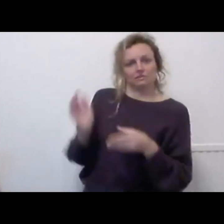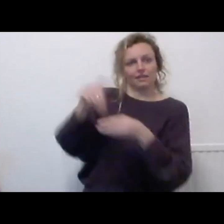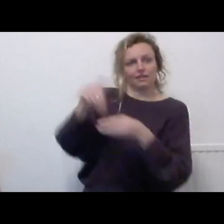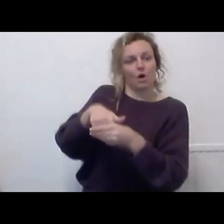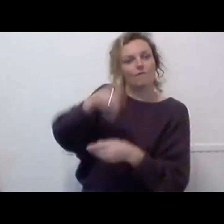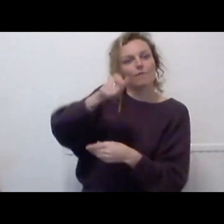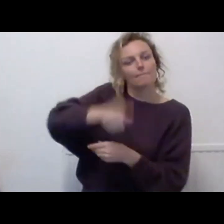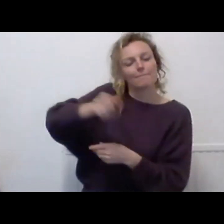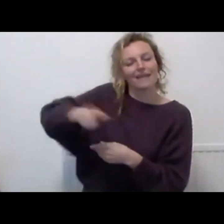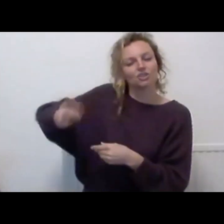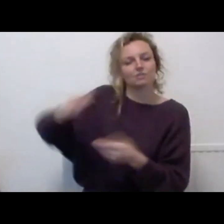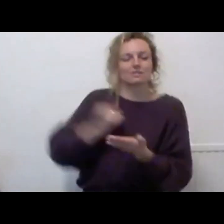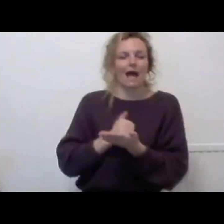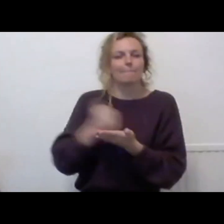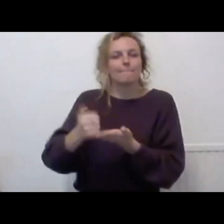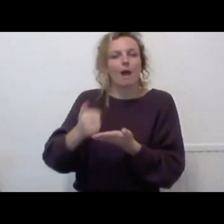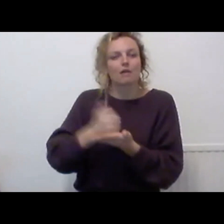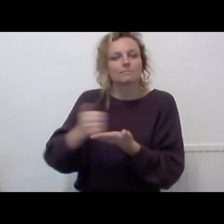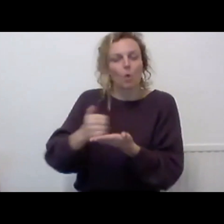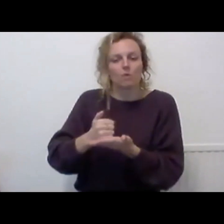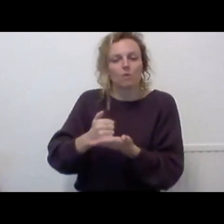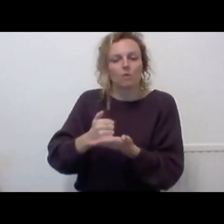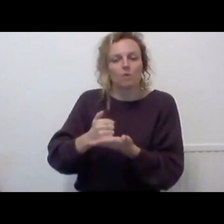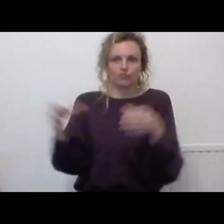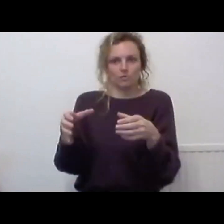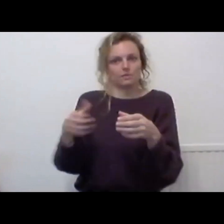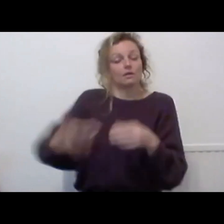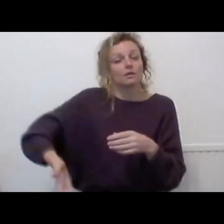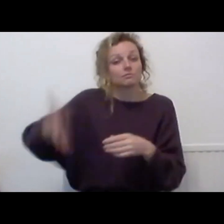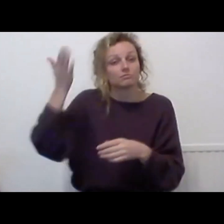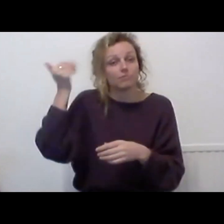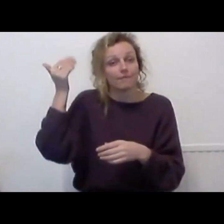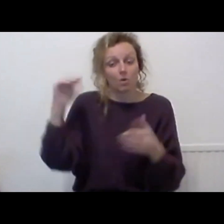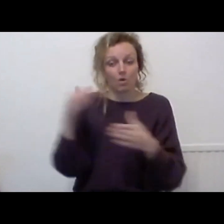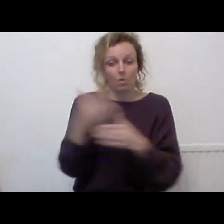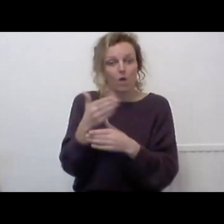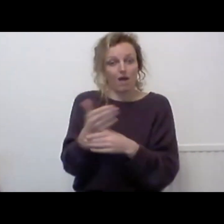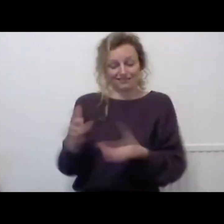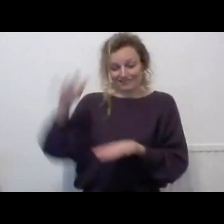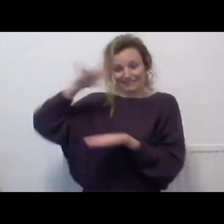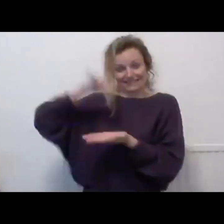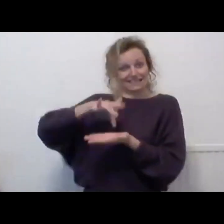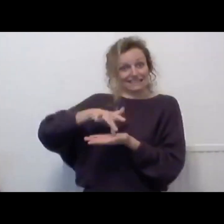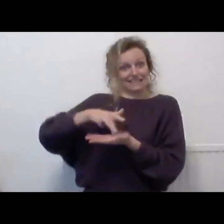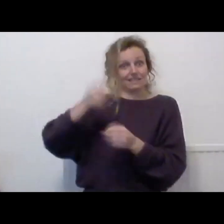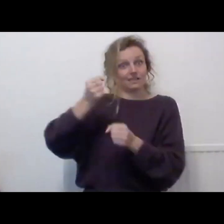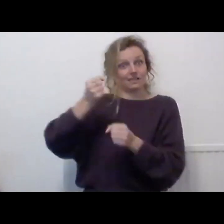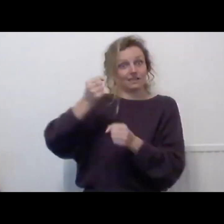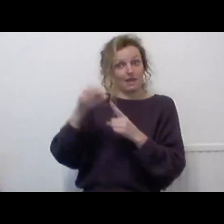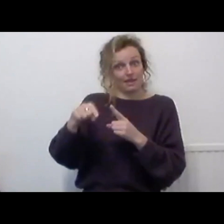Dr. Murphy was an inner city GP for over 30 years, and has also worked at the Haven, which